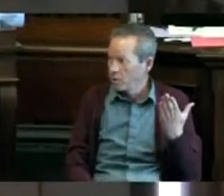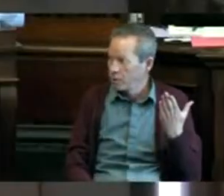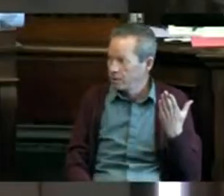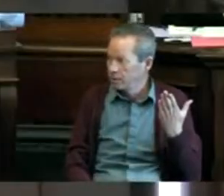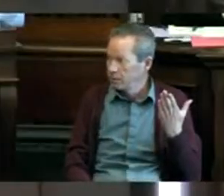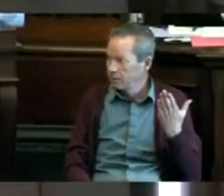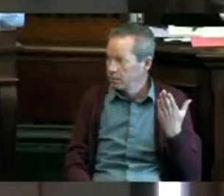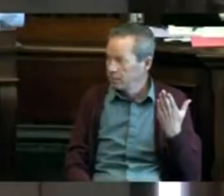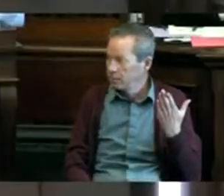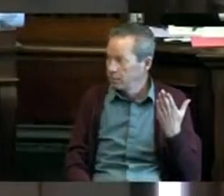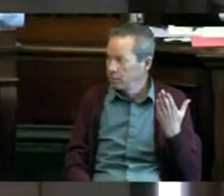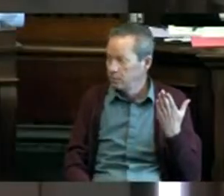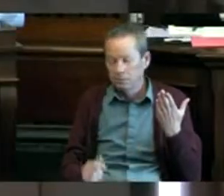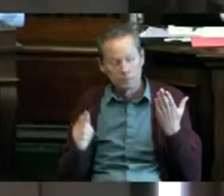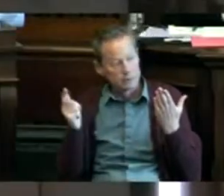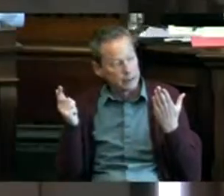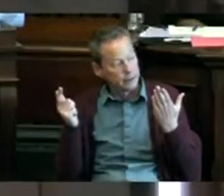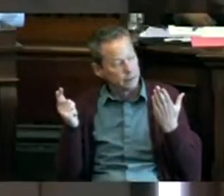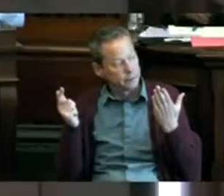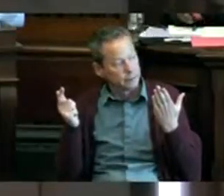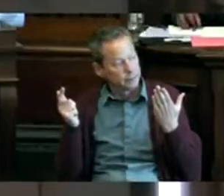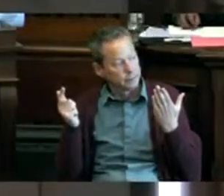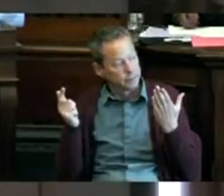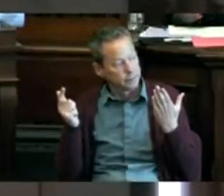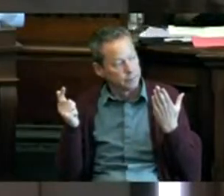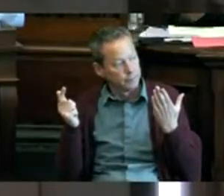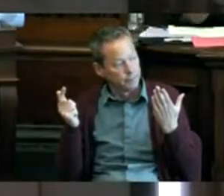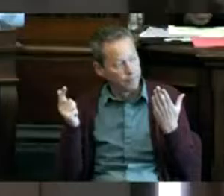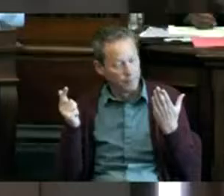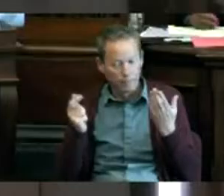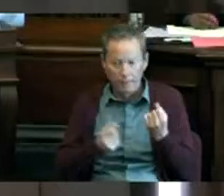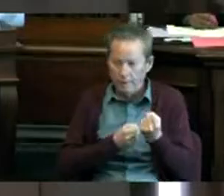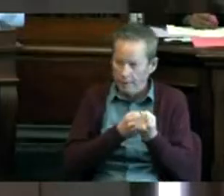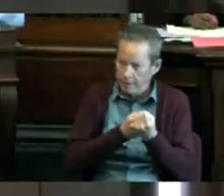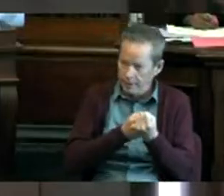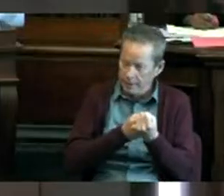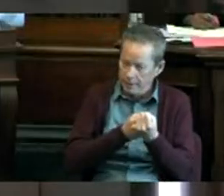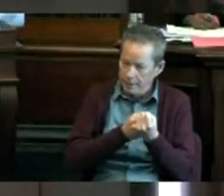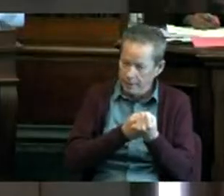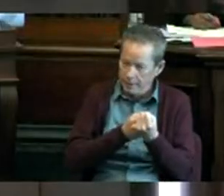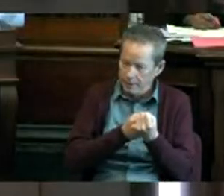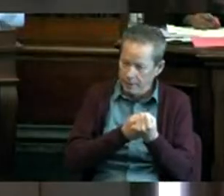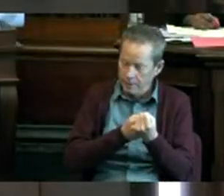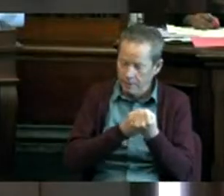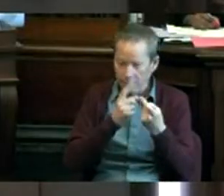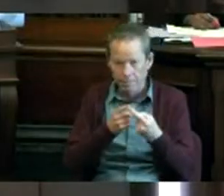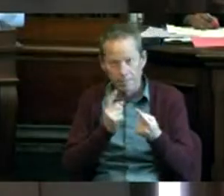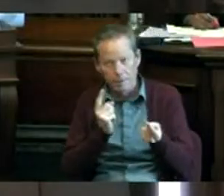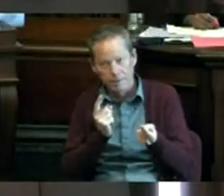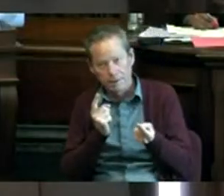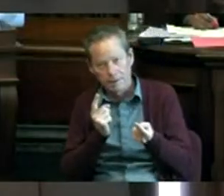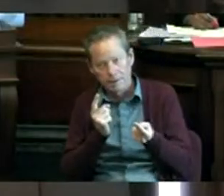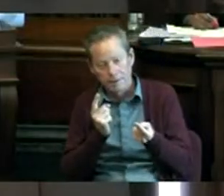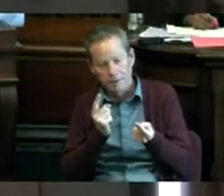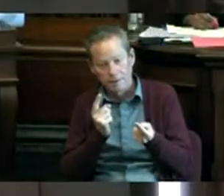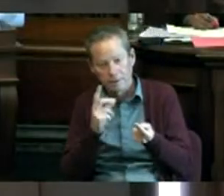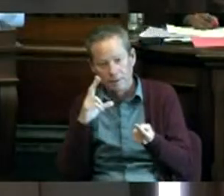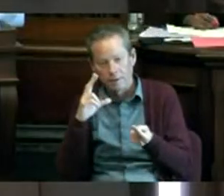your question. Thank you. Yeah. Okay. I'll take a motion on 180.